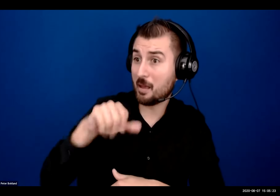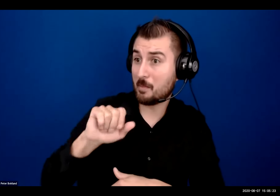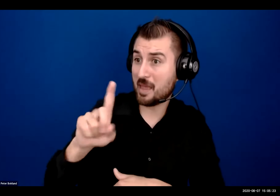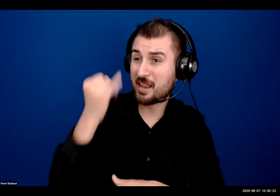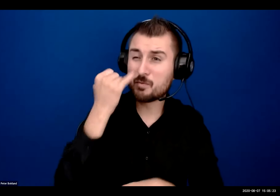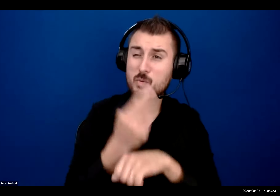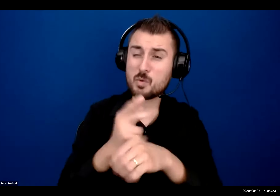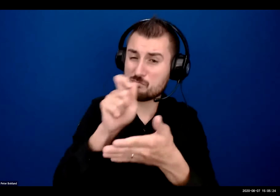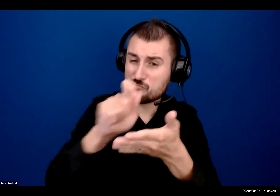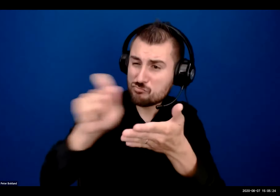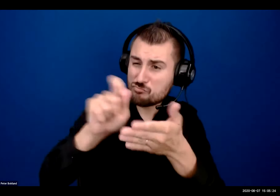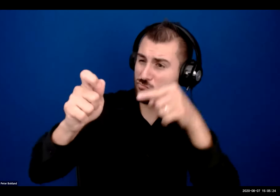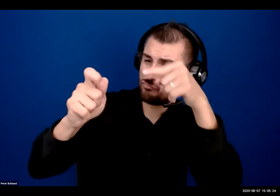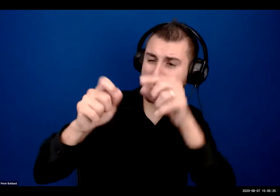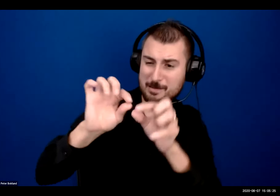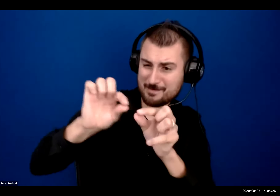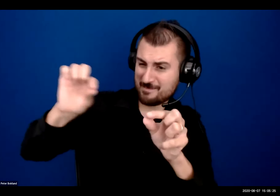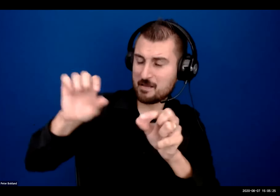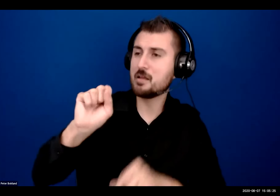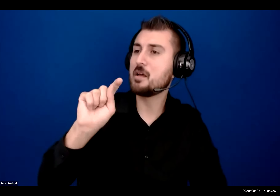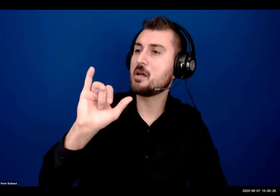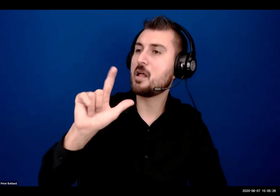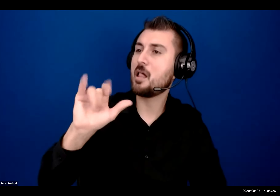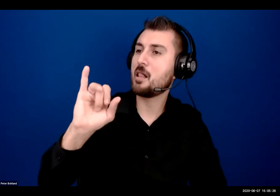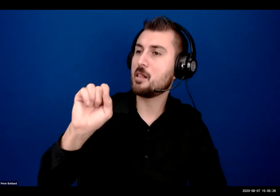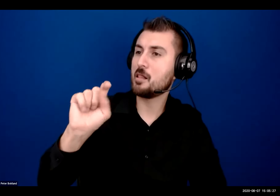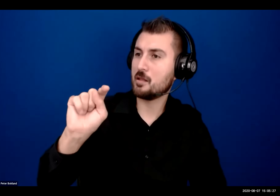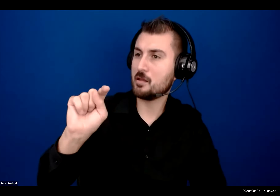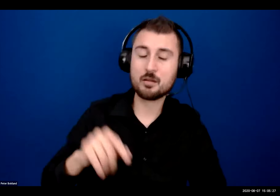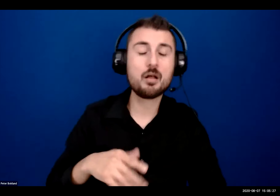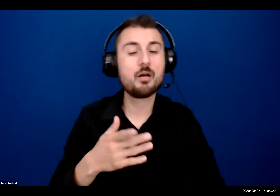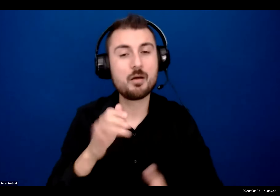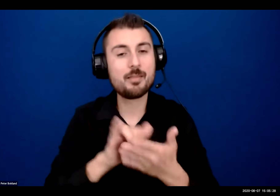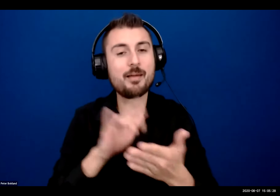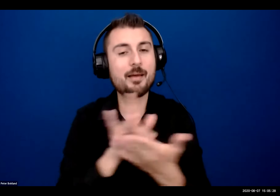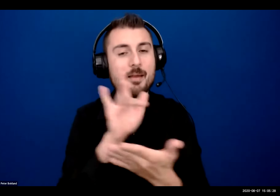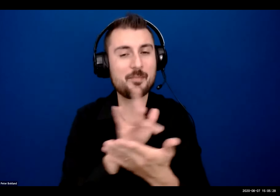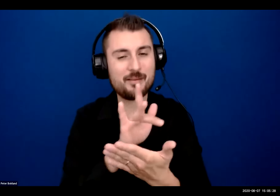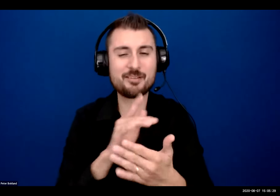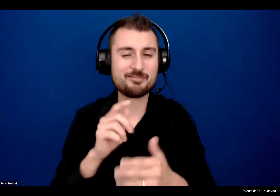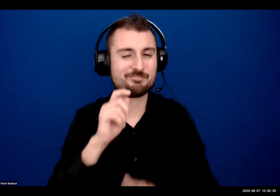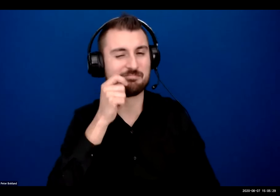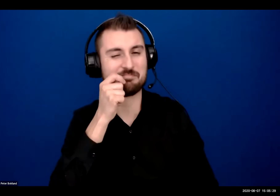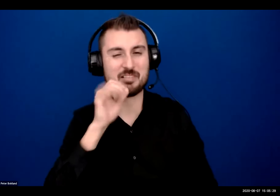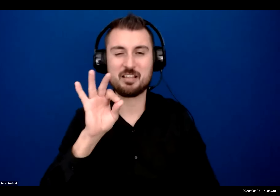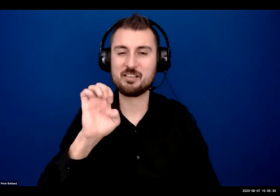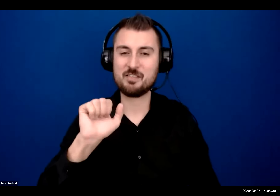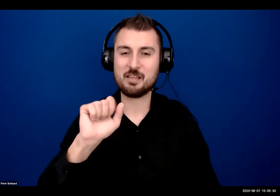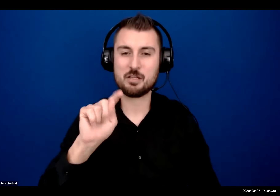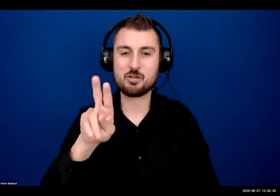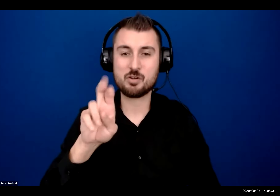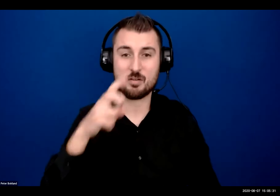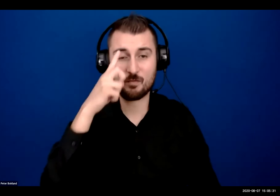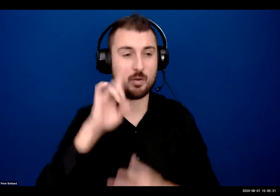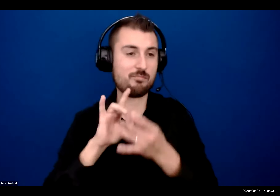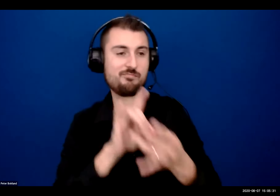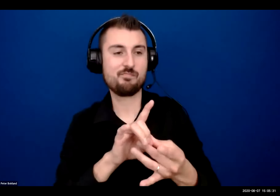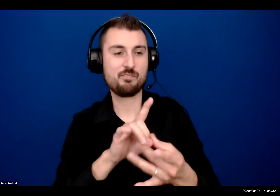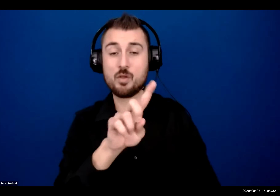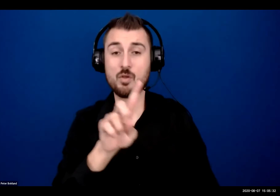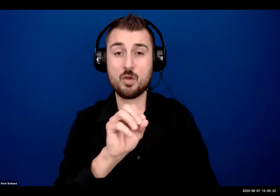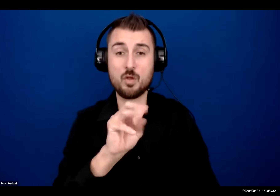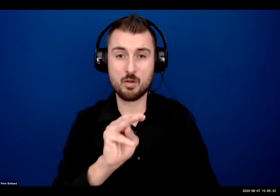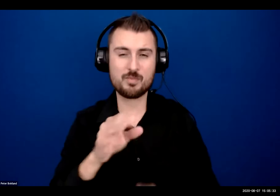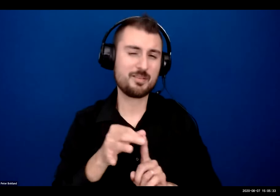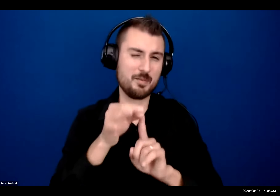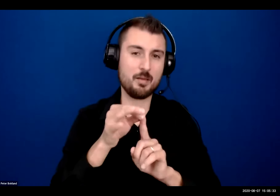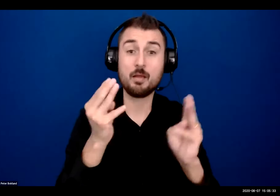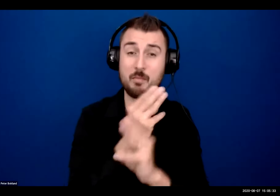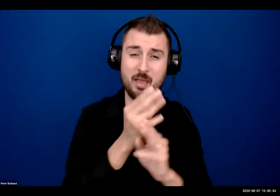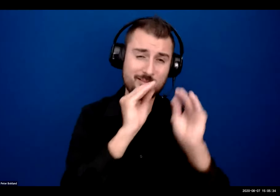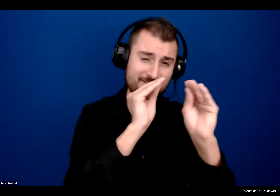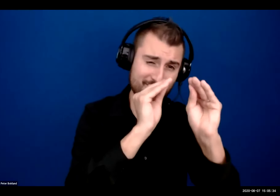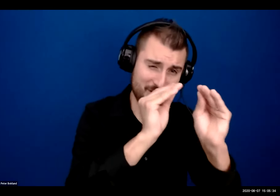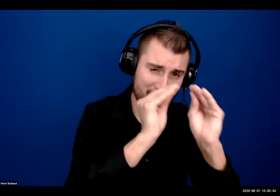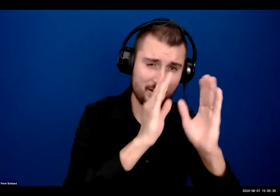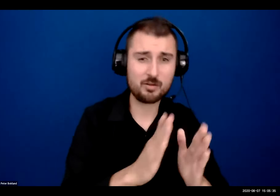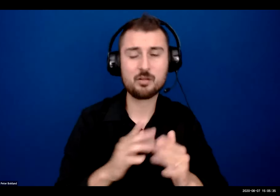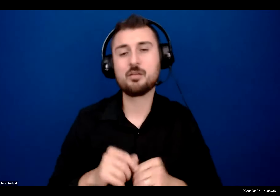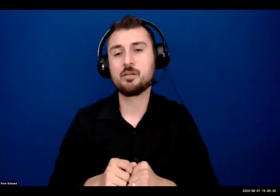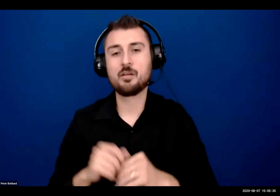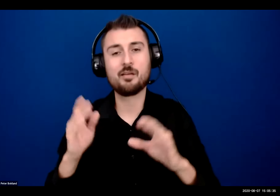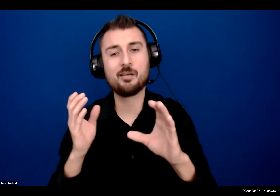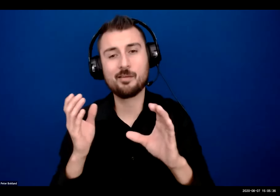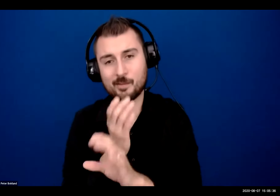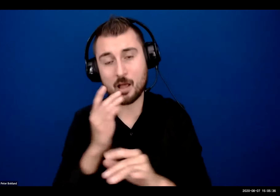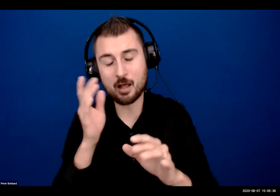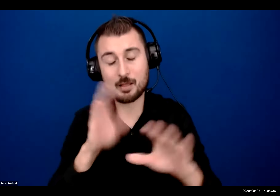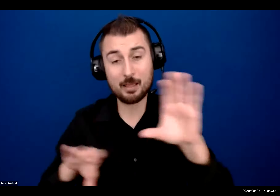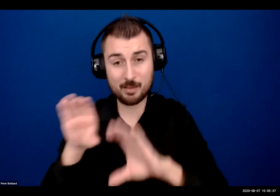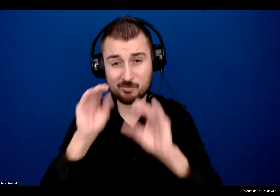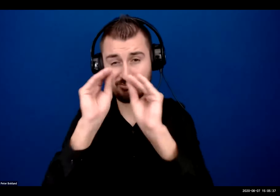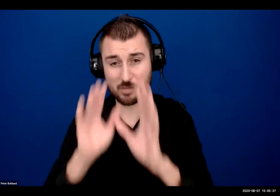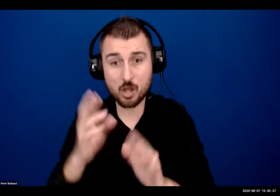So is there a way to make it compatible or do you need an iPad for using a stylist?